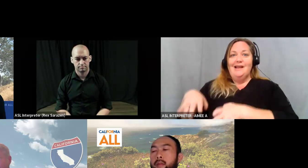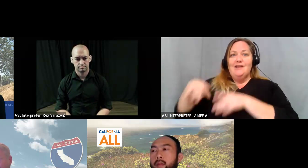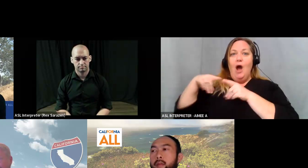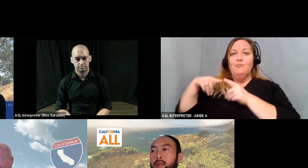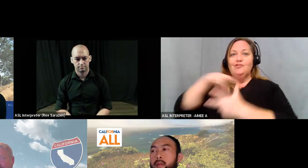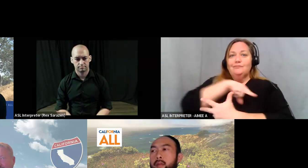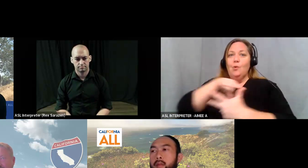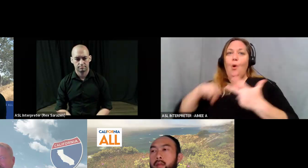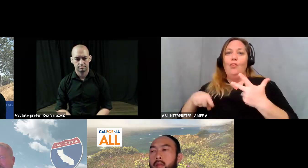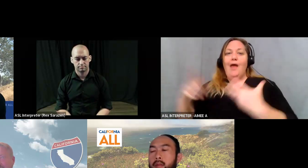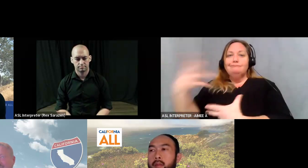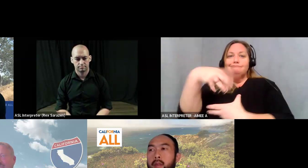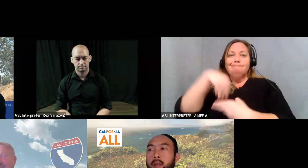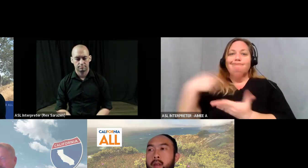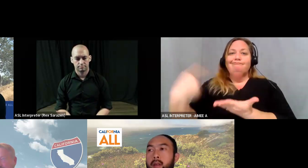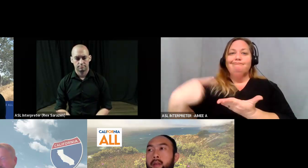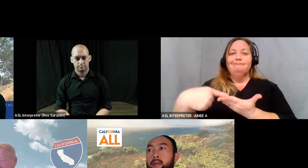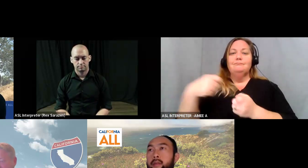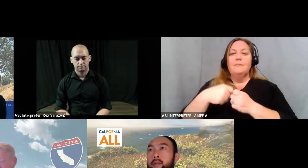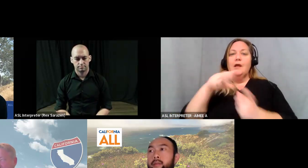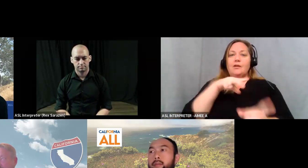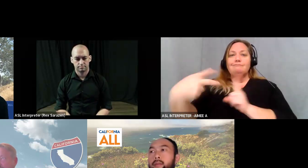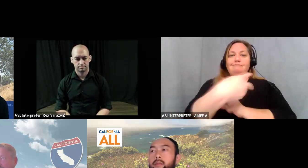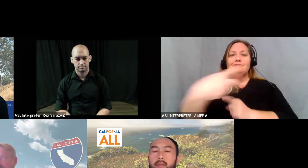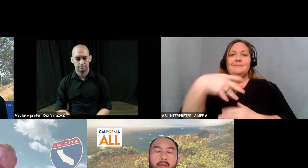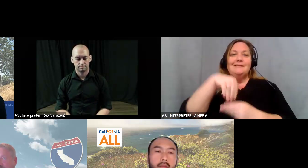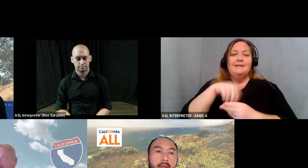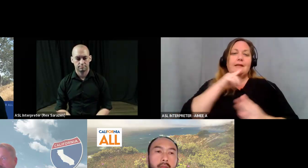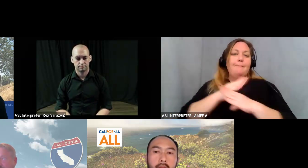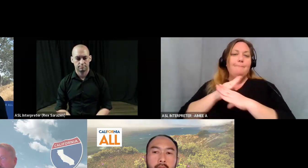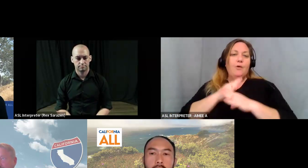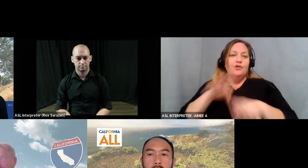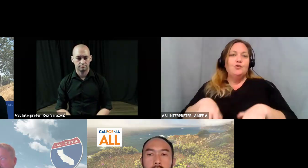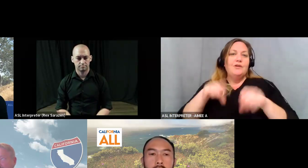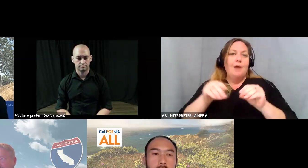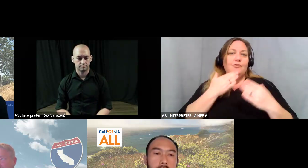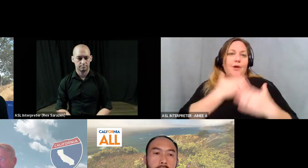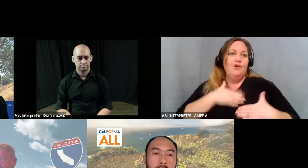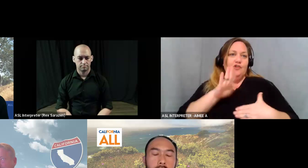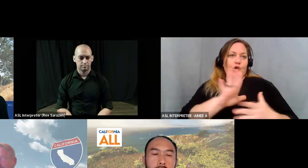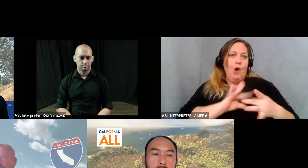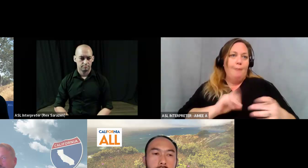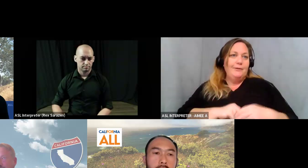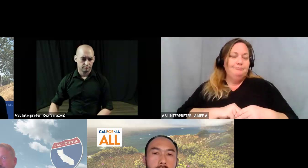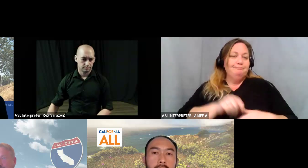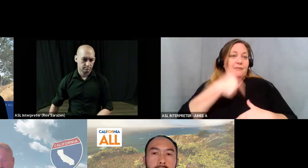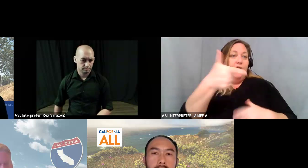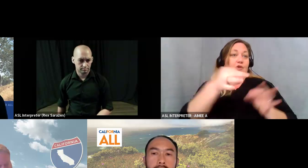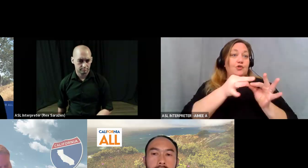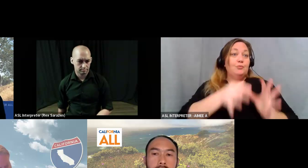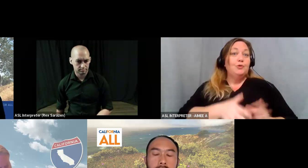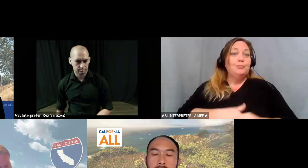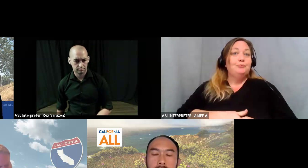of the, you know, dimensionality and the barriers to adoption. So appreciate your comments.